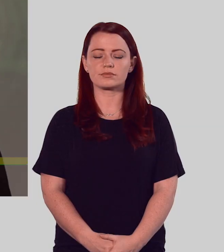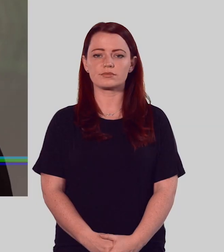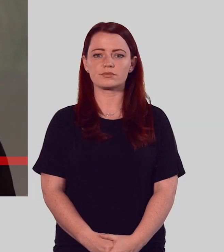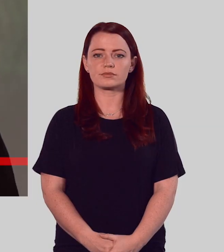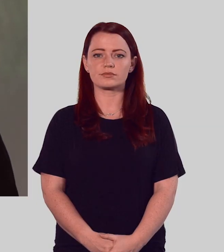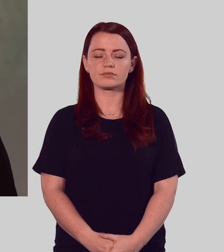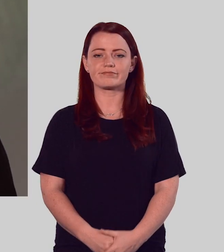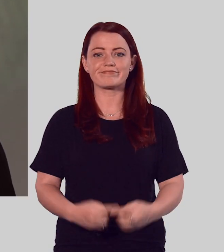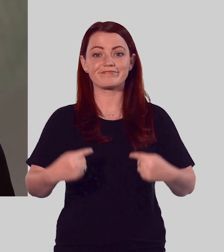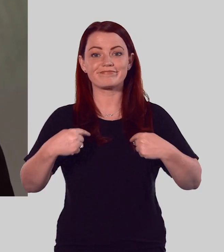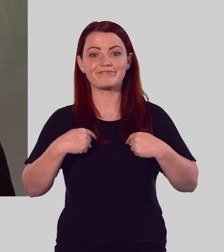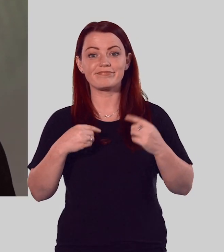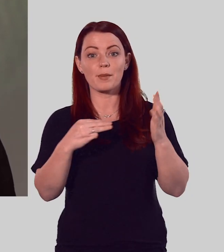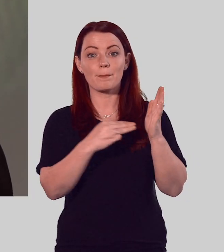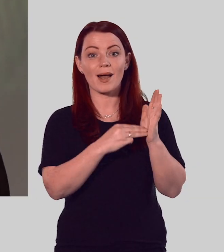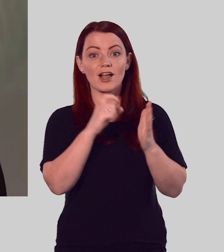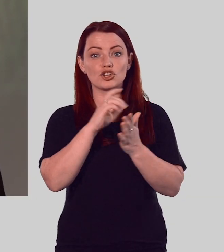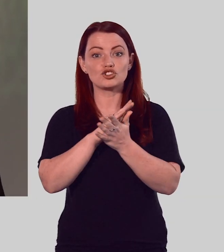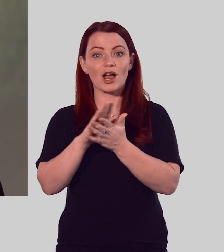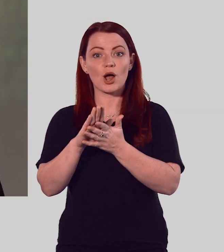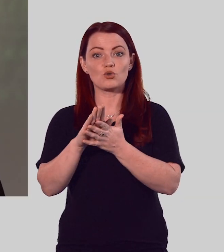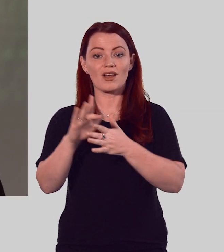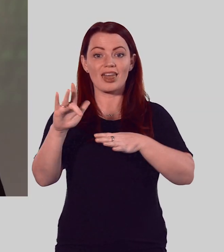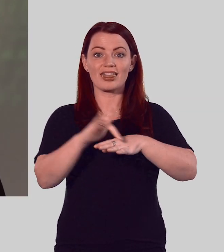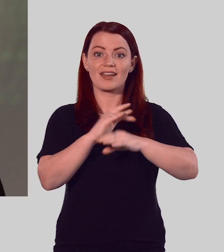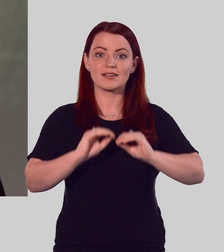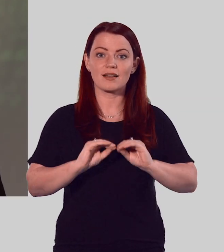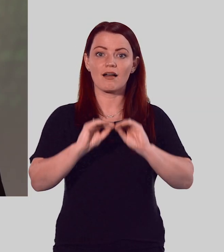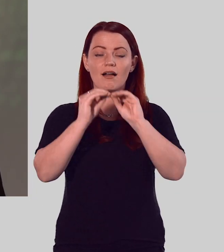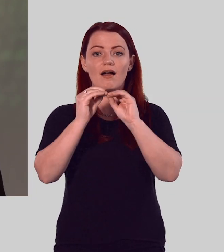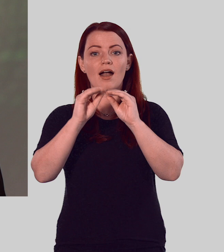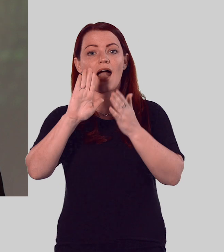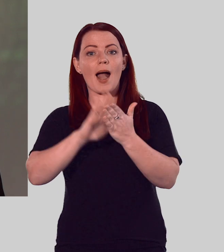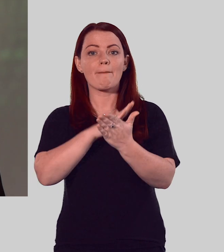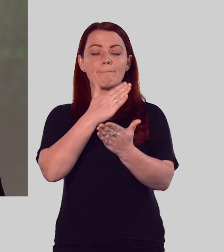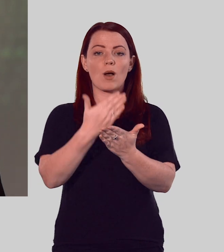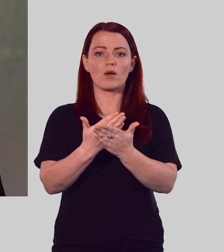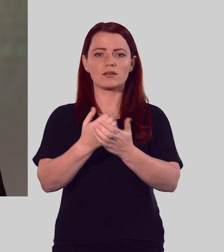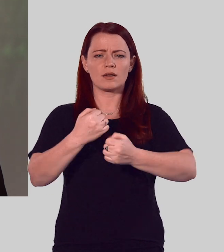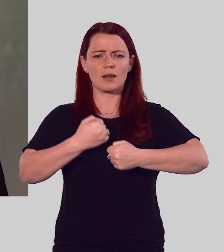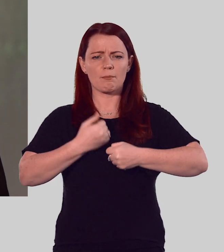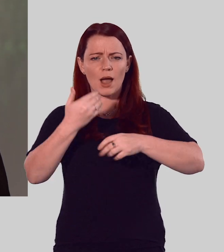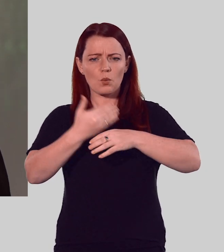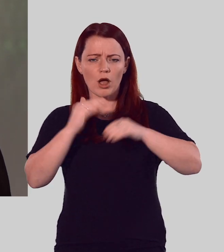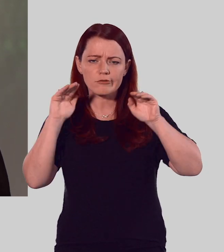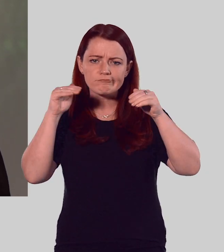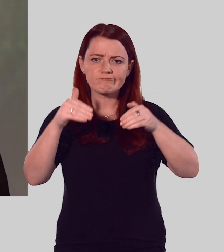I'm Maya Chowdhary a theatre maker and poet. My work explores areas of social justice